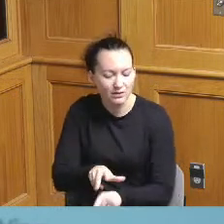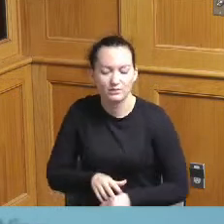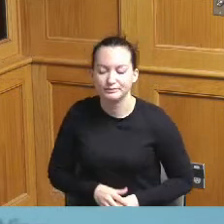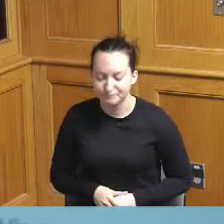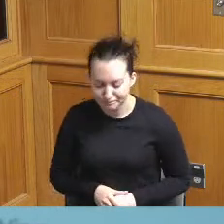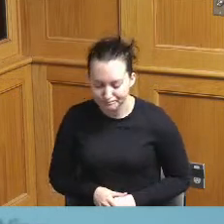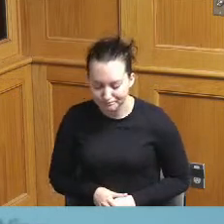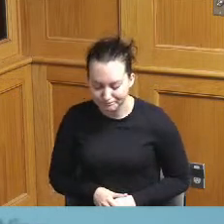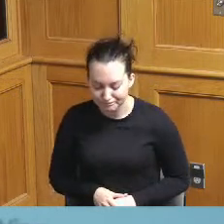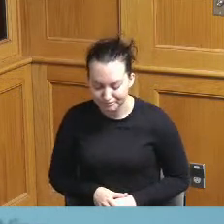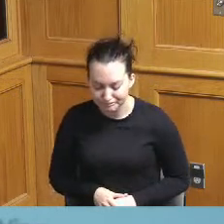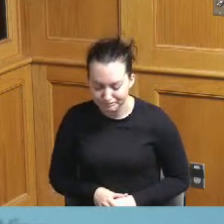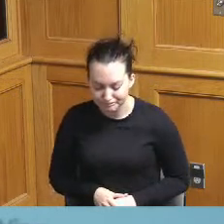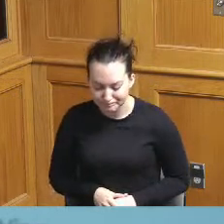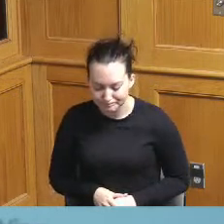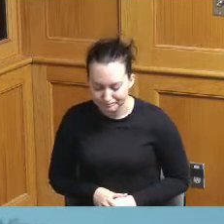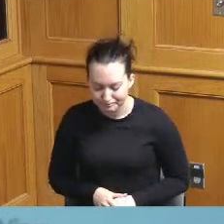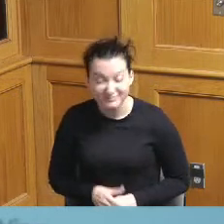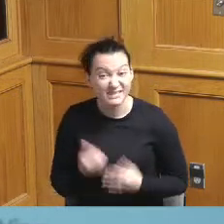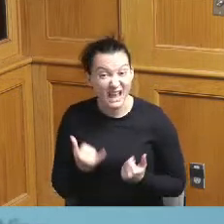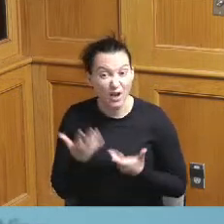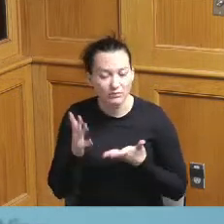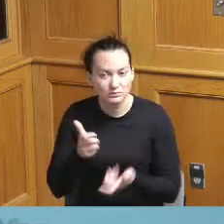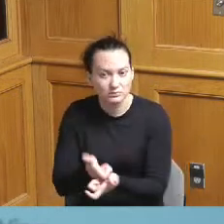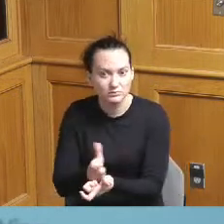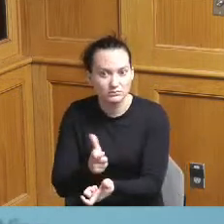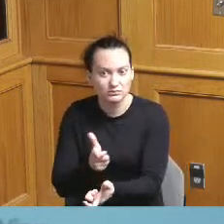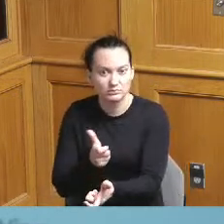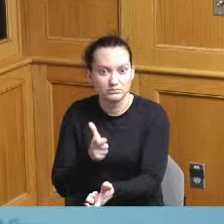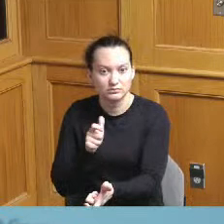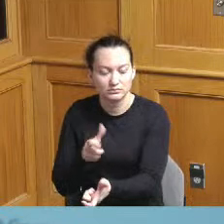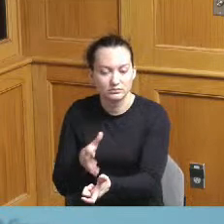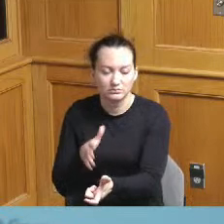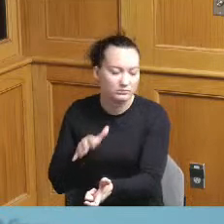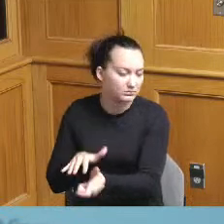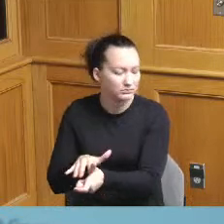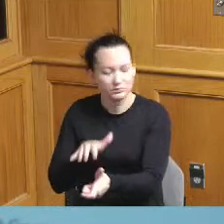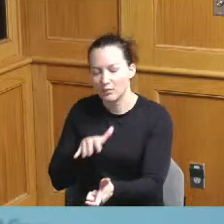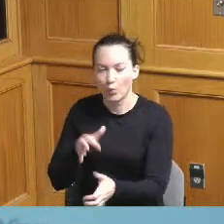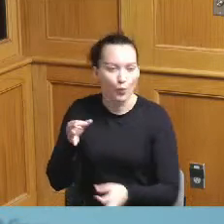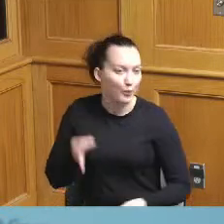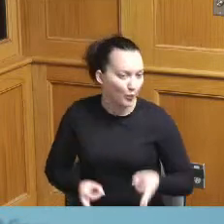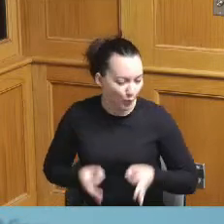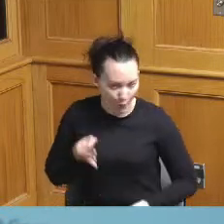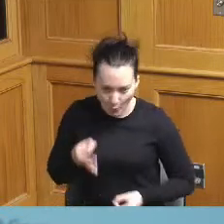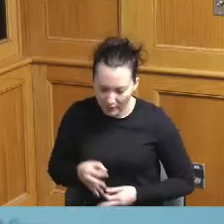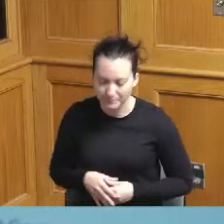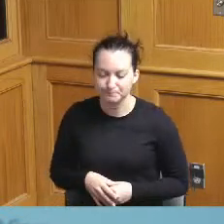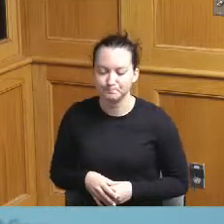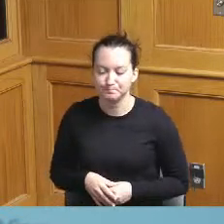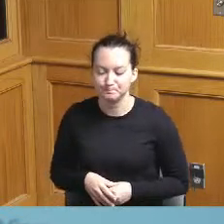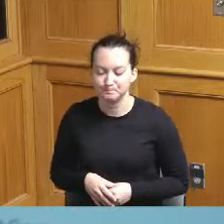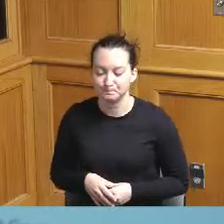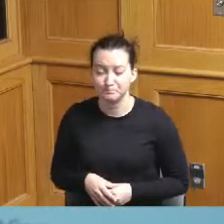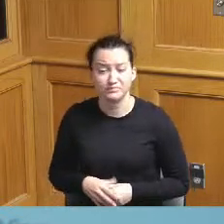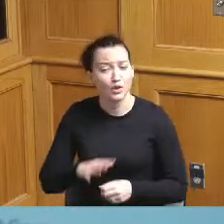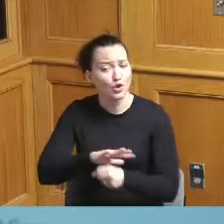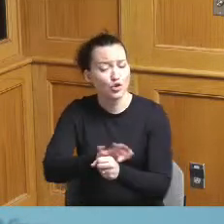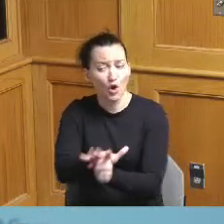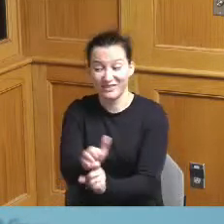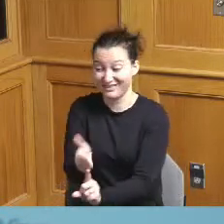that of course has now caused a backlog in the court that the coronavirus itself impacted the